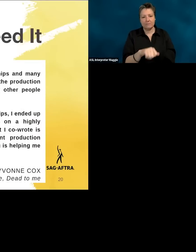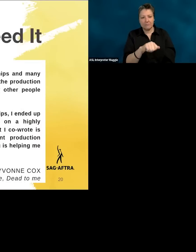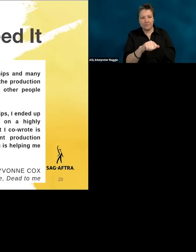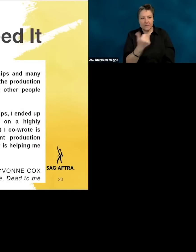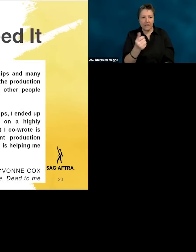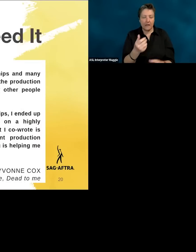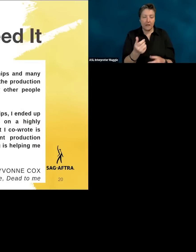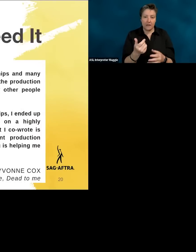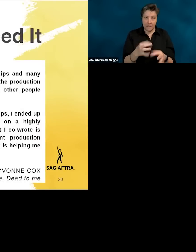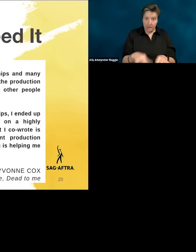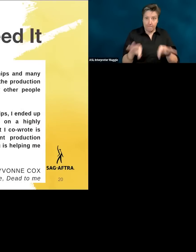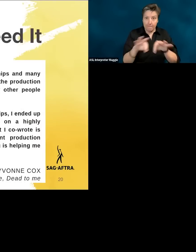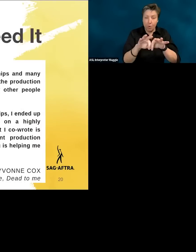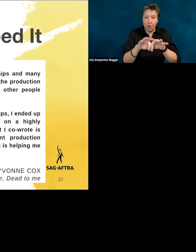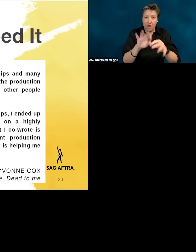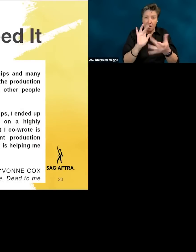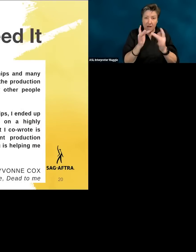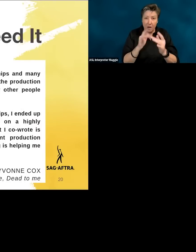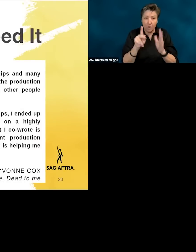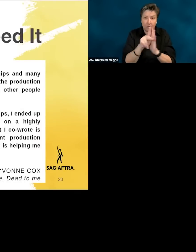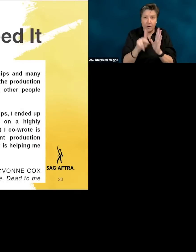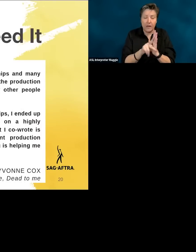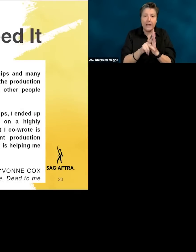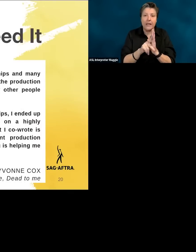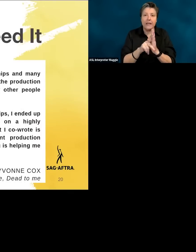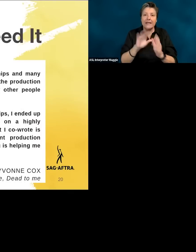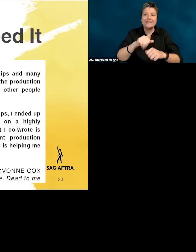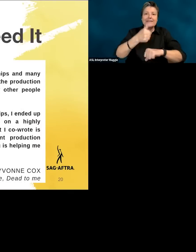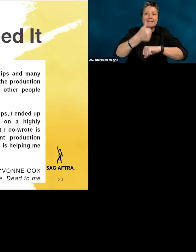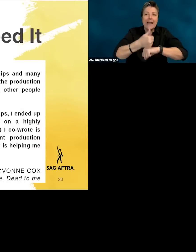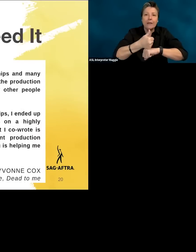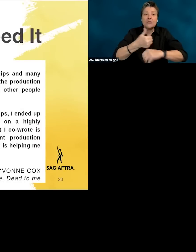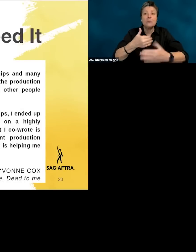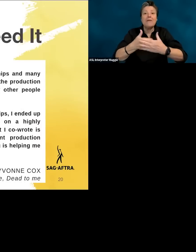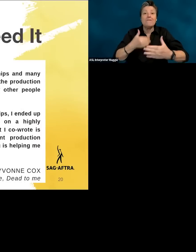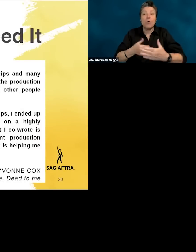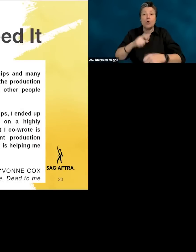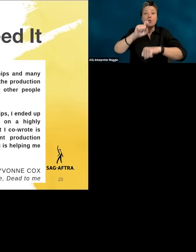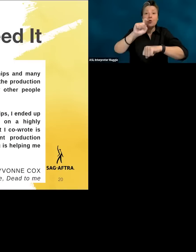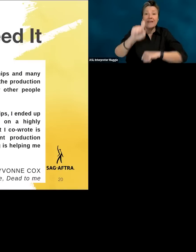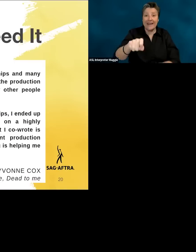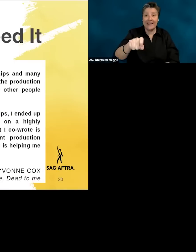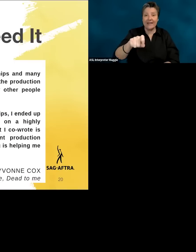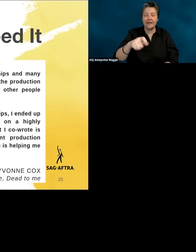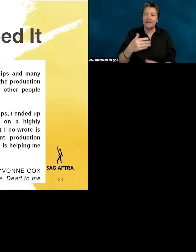which is build it before you need it. It's way easier to pitch yourself for let's say a role